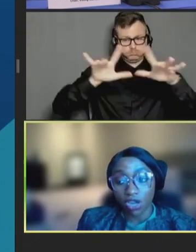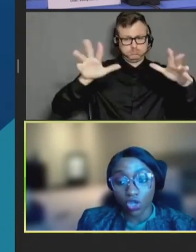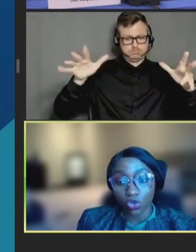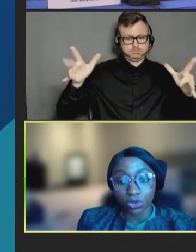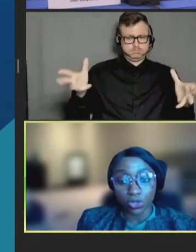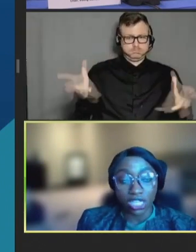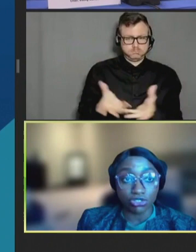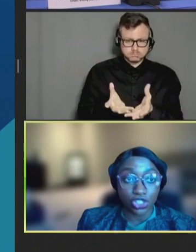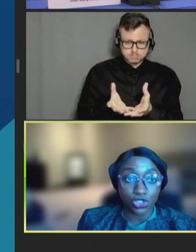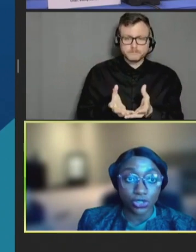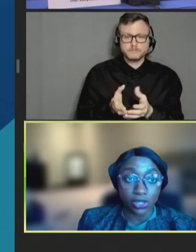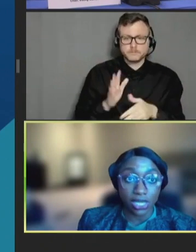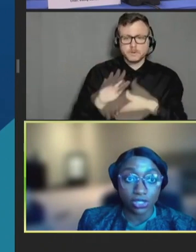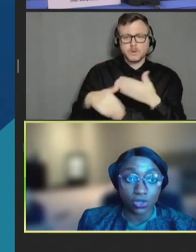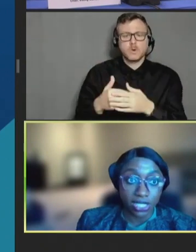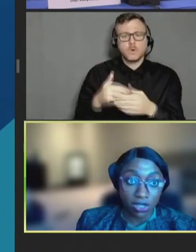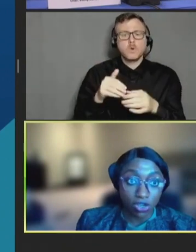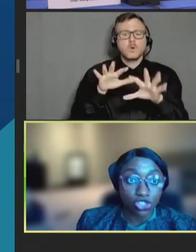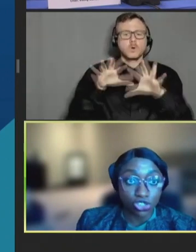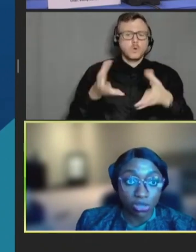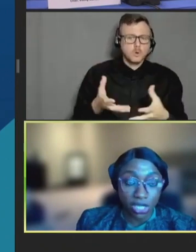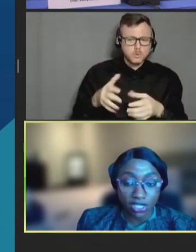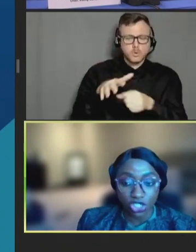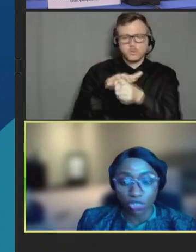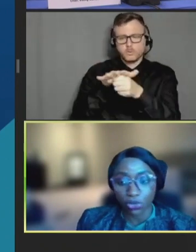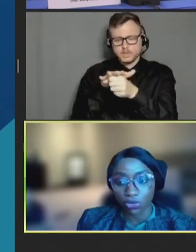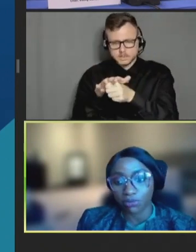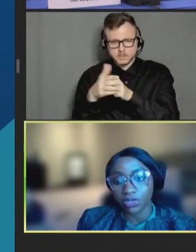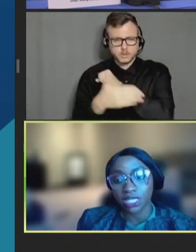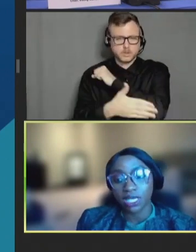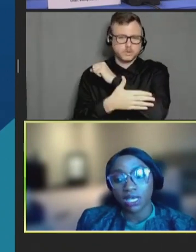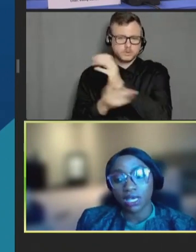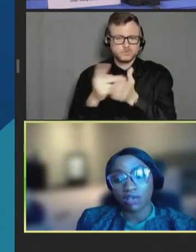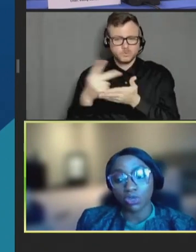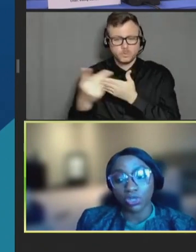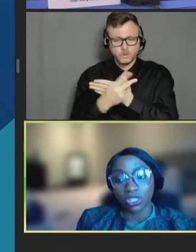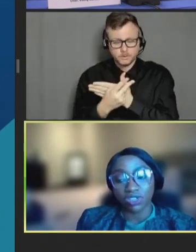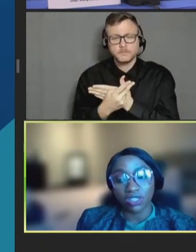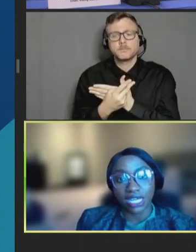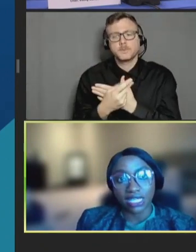our global and regional as well as our country immunization programs have supported over the